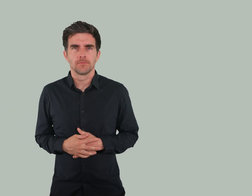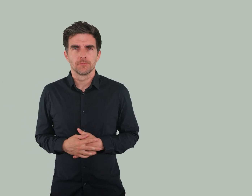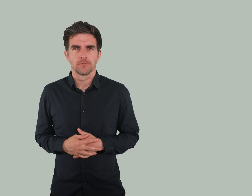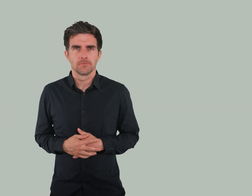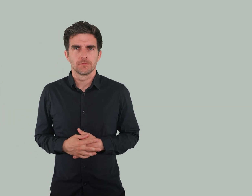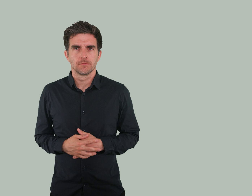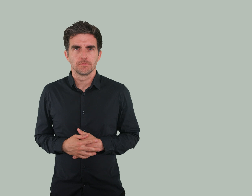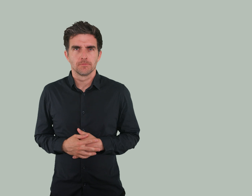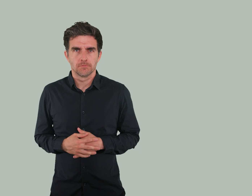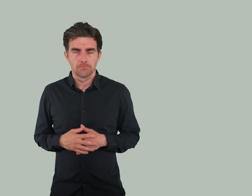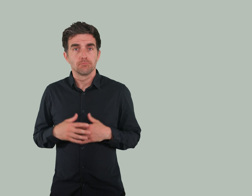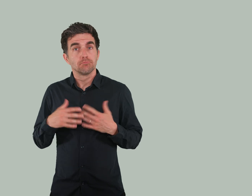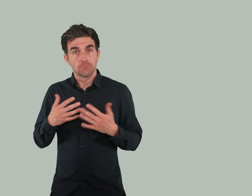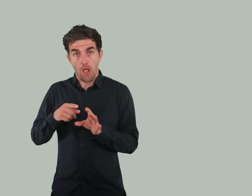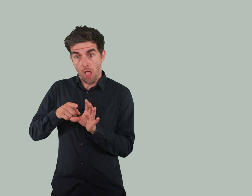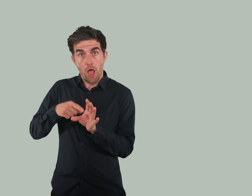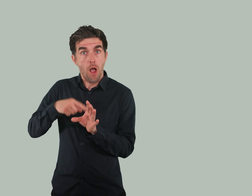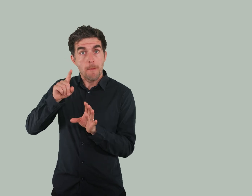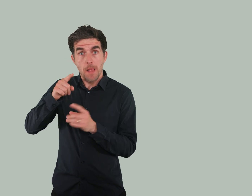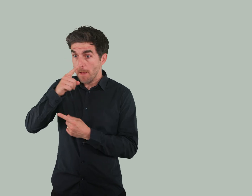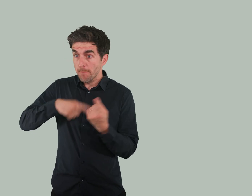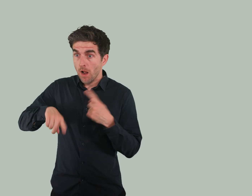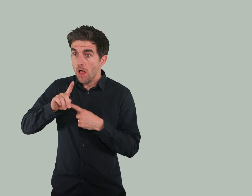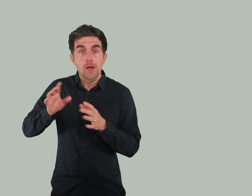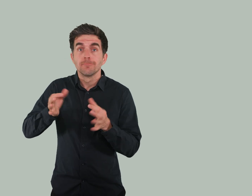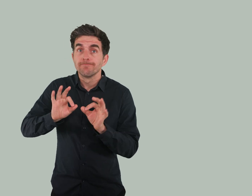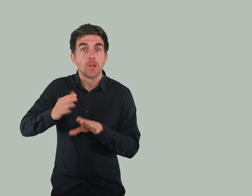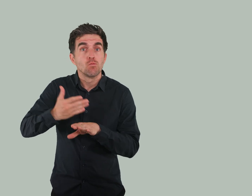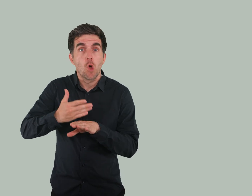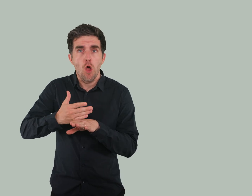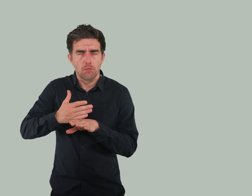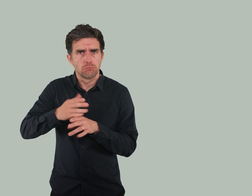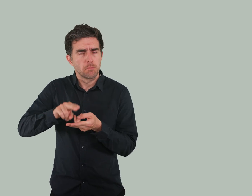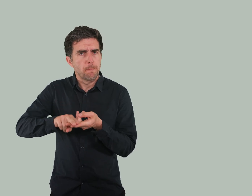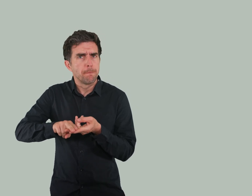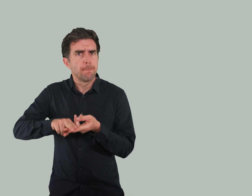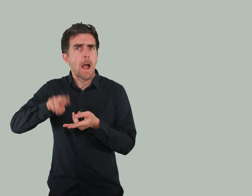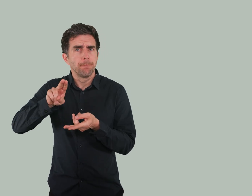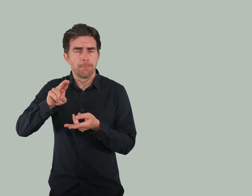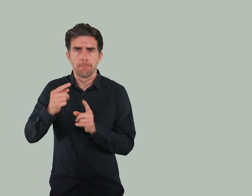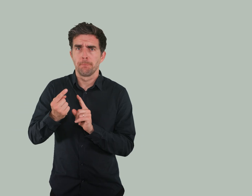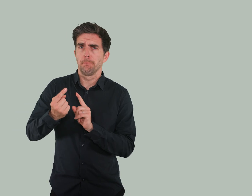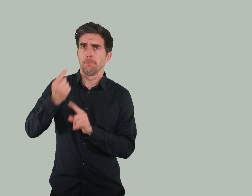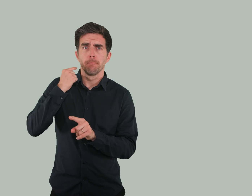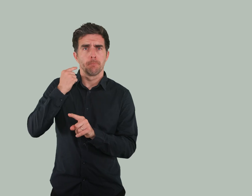226. Unemployment among young people has risen